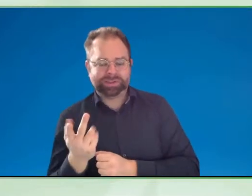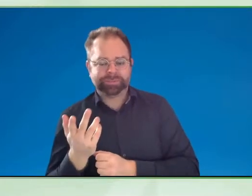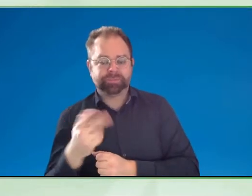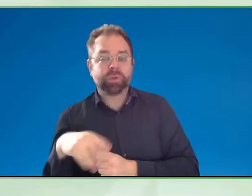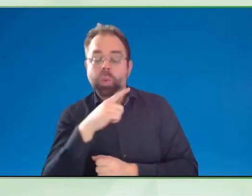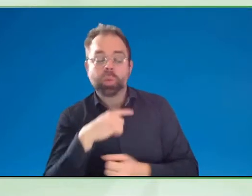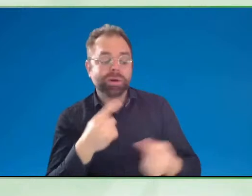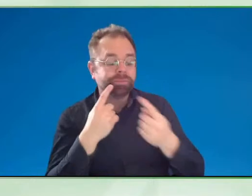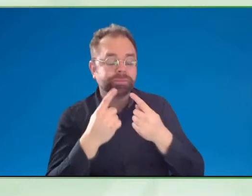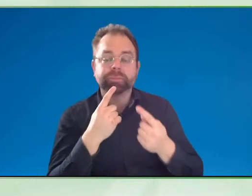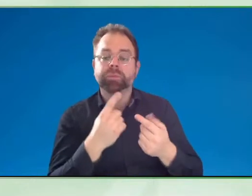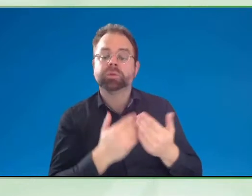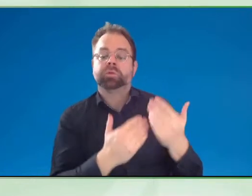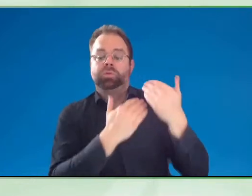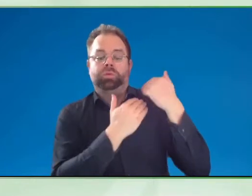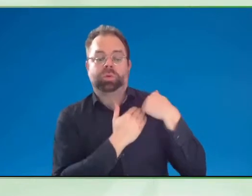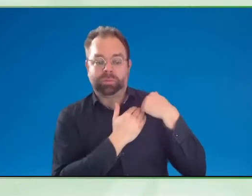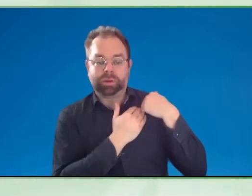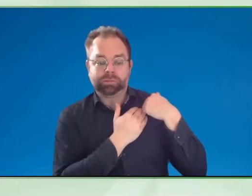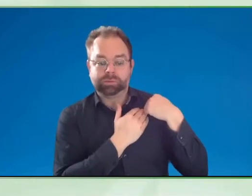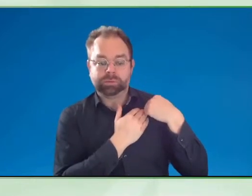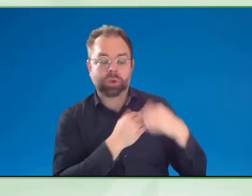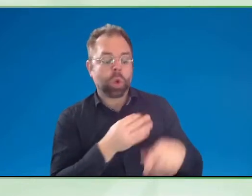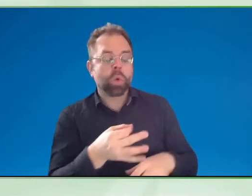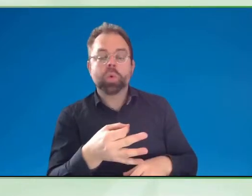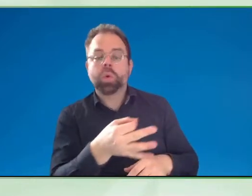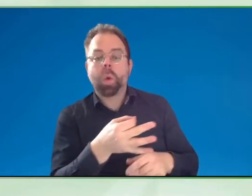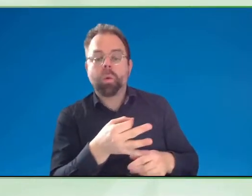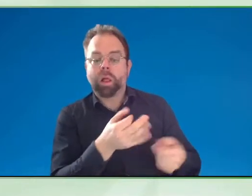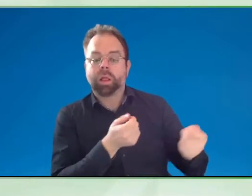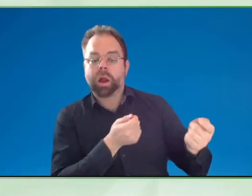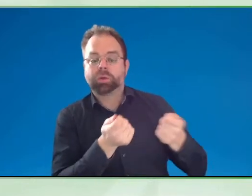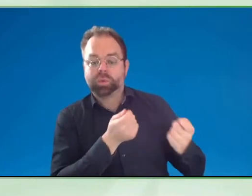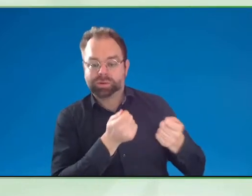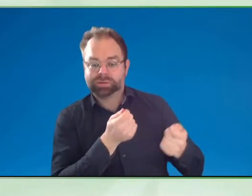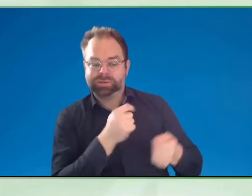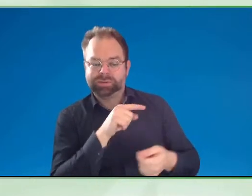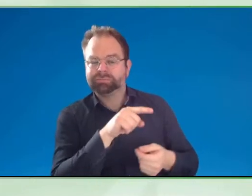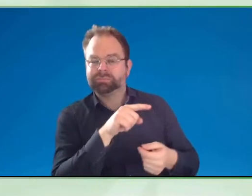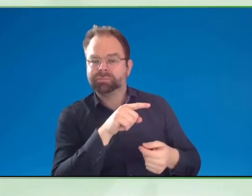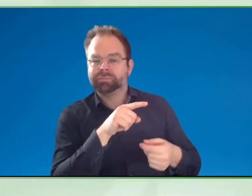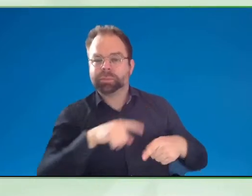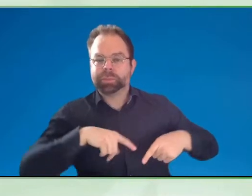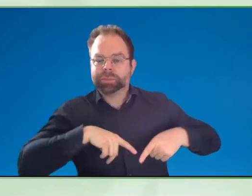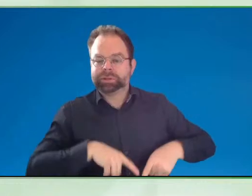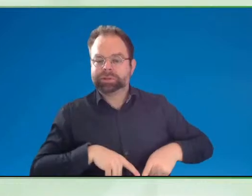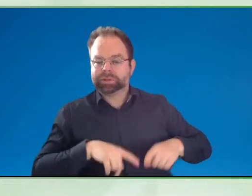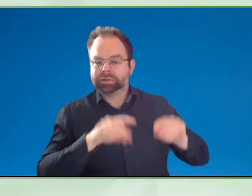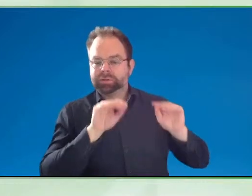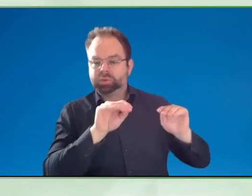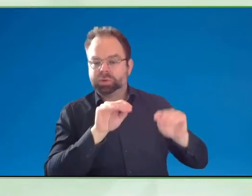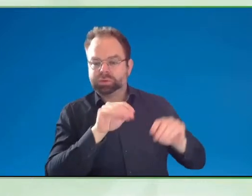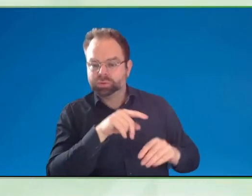can say inclusive education and somehow give extras support for the families and rehabilitation centres.